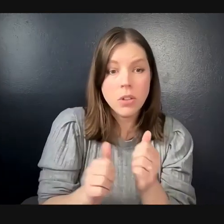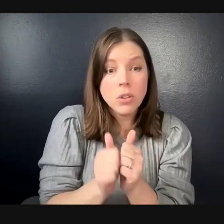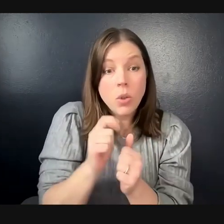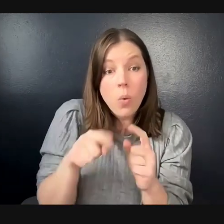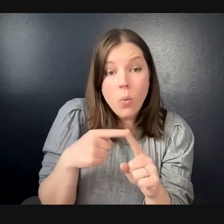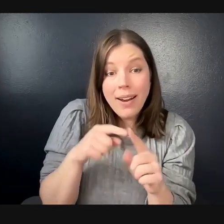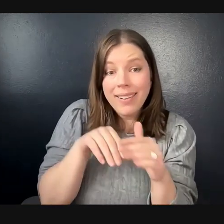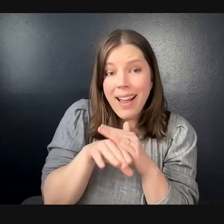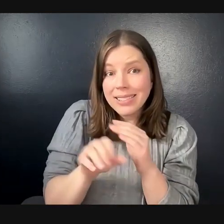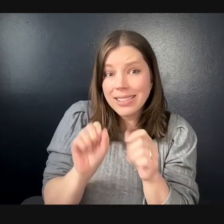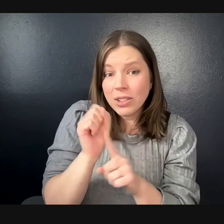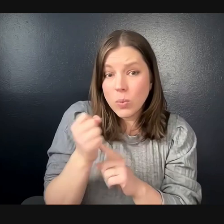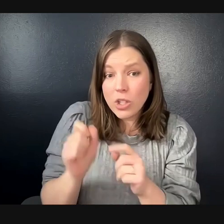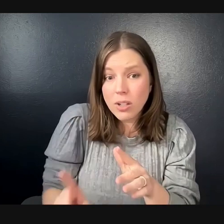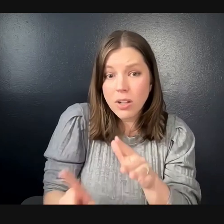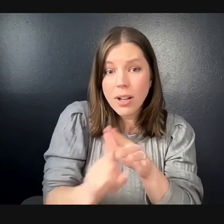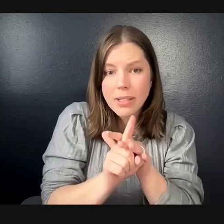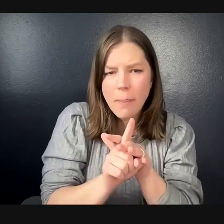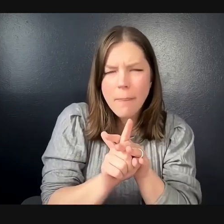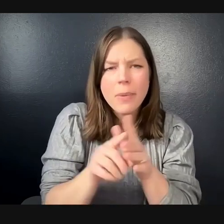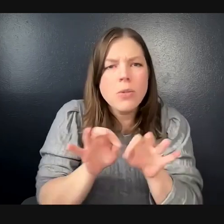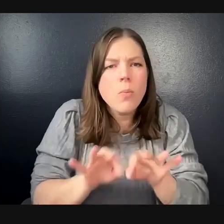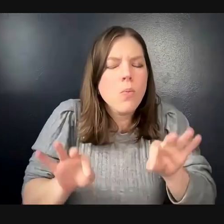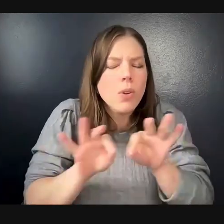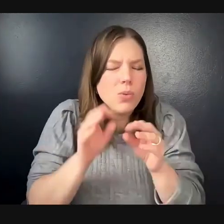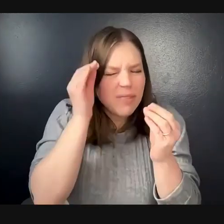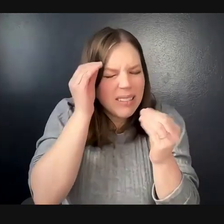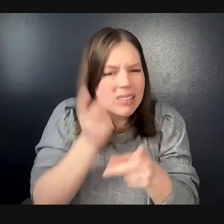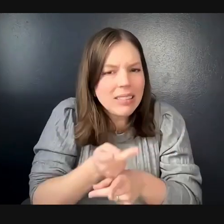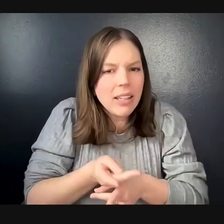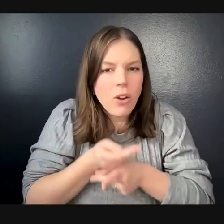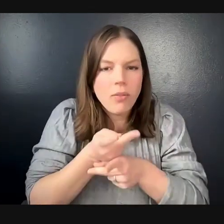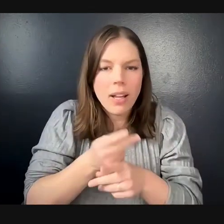So when this type of situation comes up, it's important to carefully consider